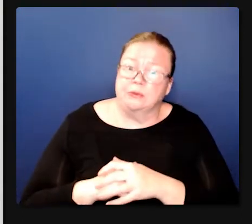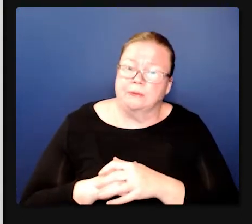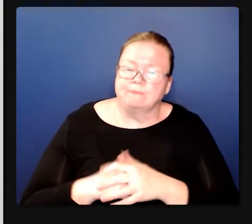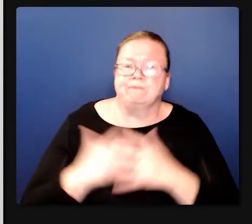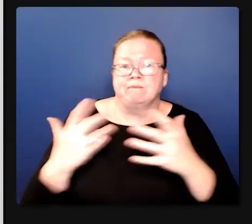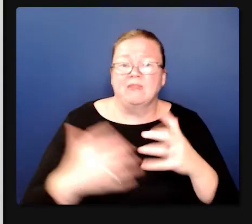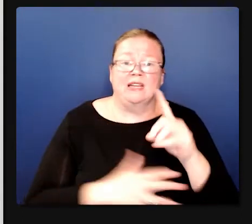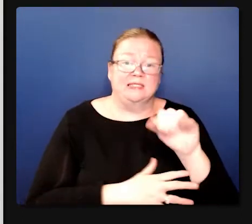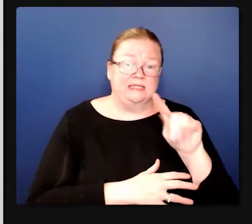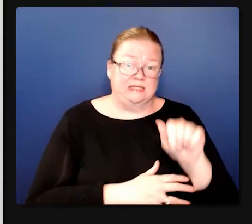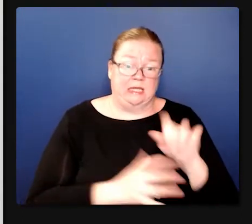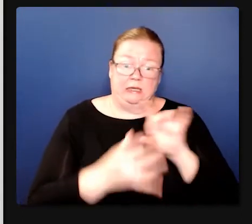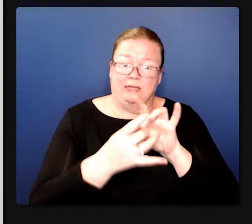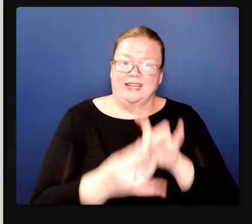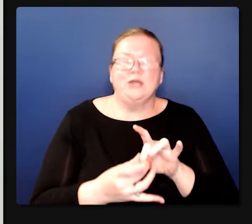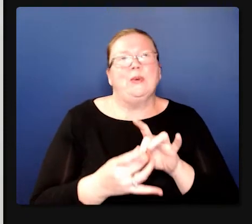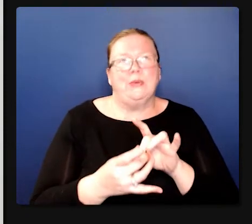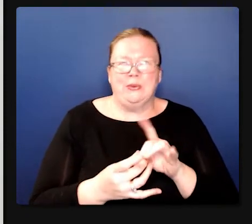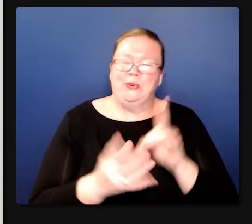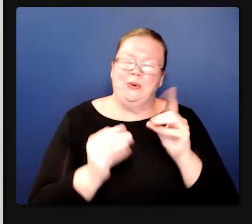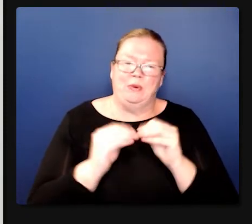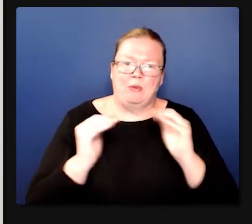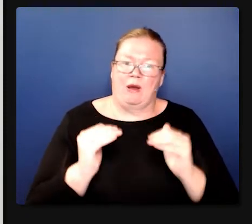Data Connection is another step in this evolution.